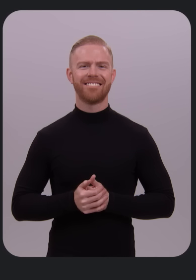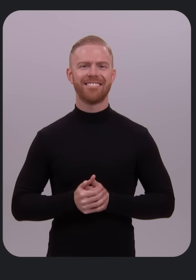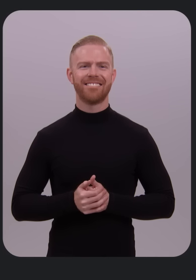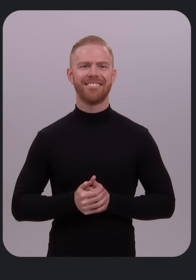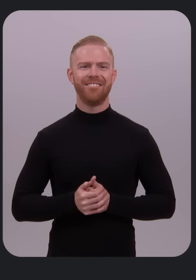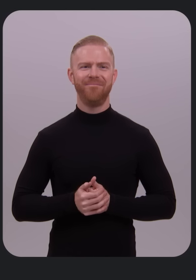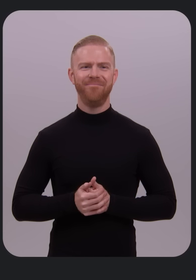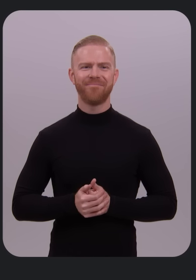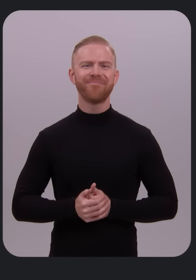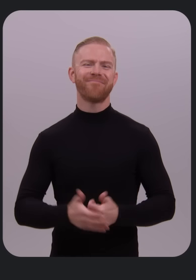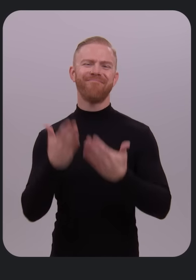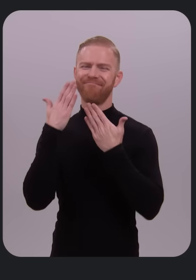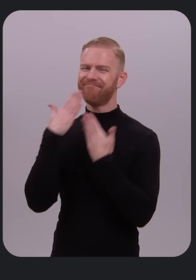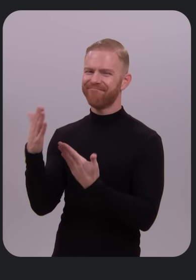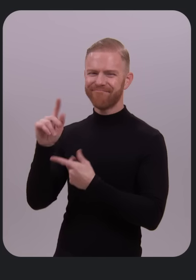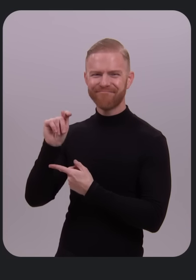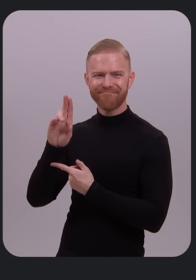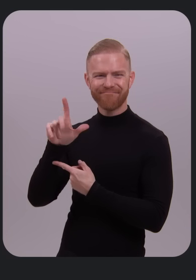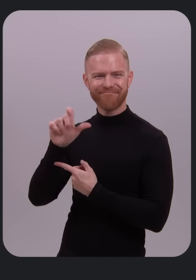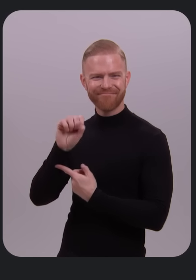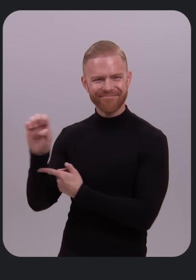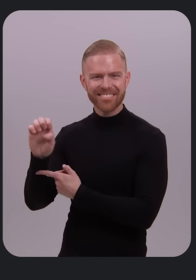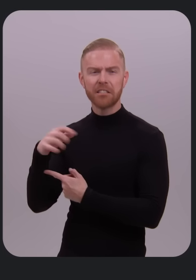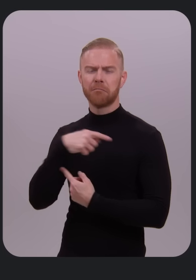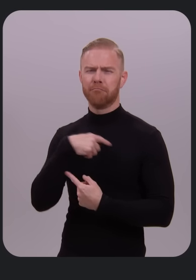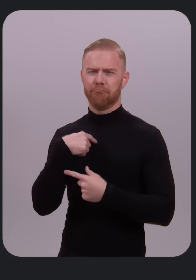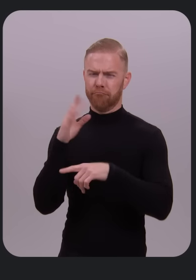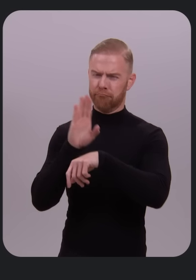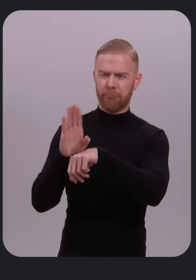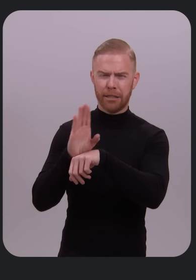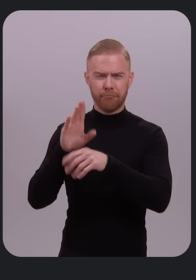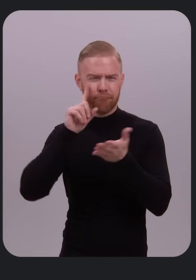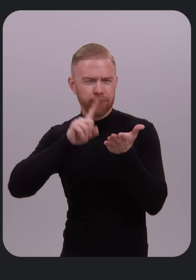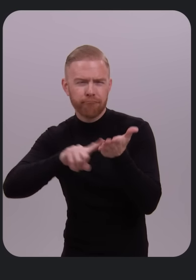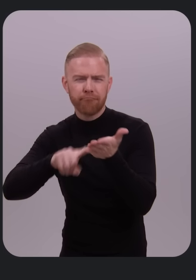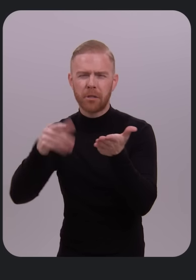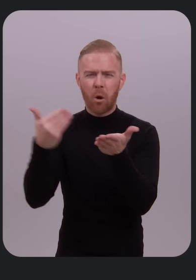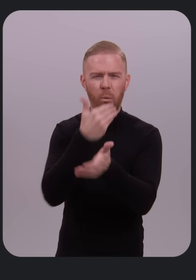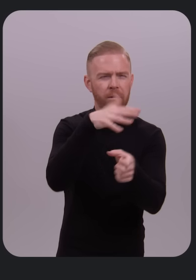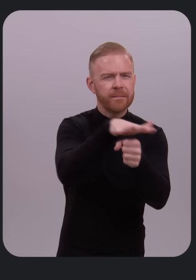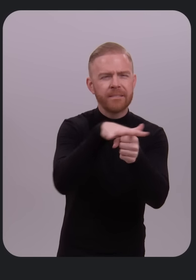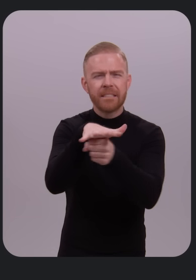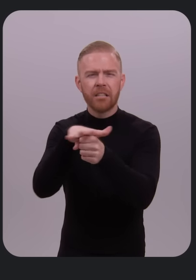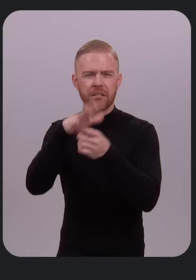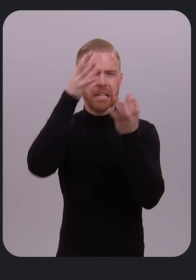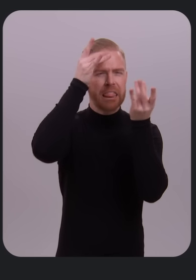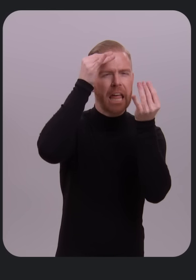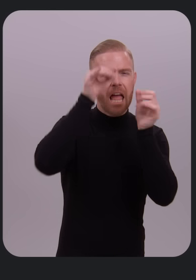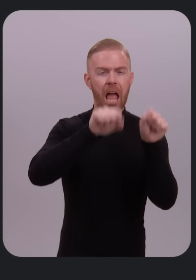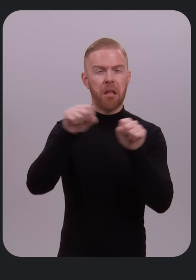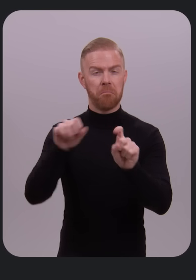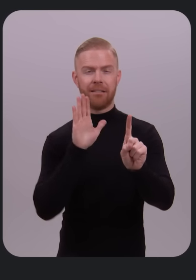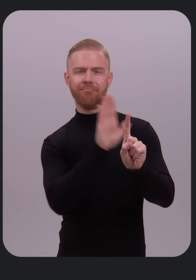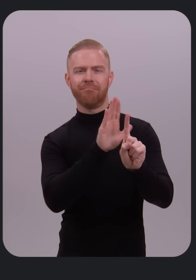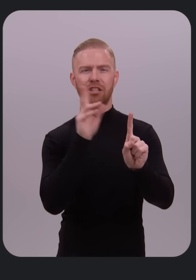Thanks, Tulsee. We've been busy exploring the frontiers of thinking capabilities in Gemini 2.5.